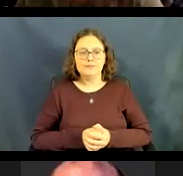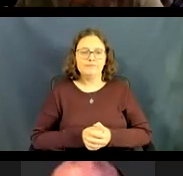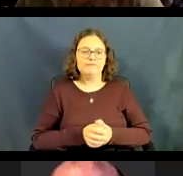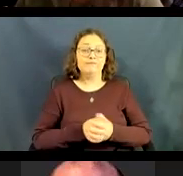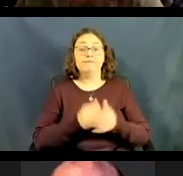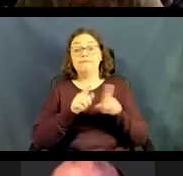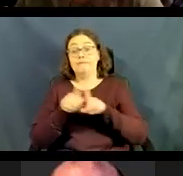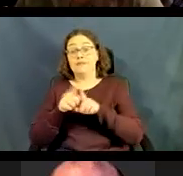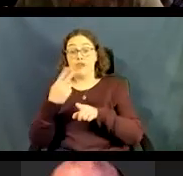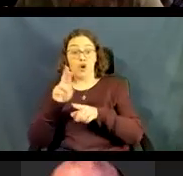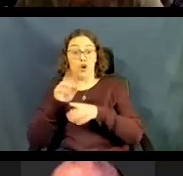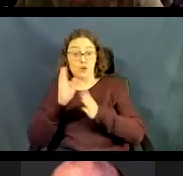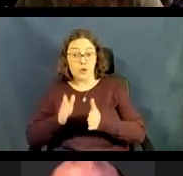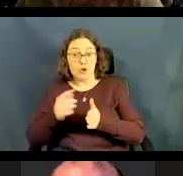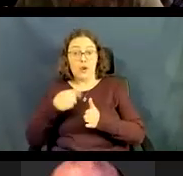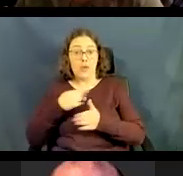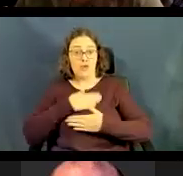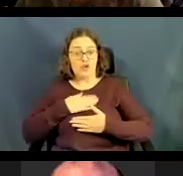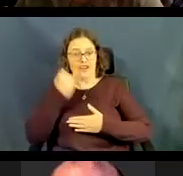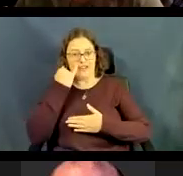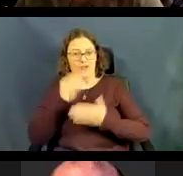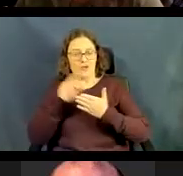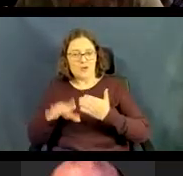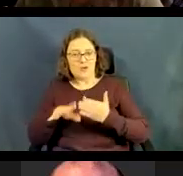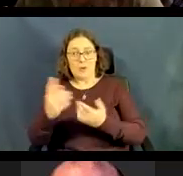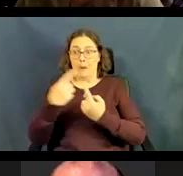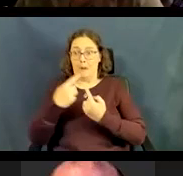Google sites template to build a portfolio for a student.